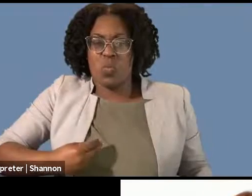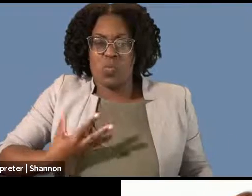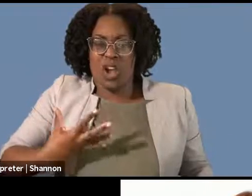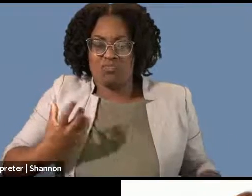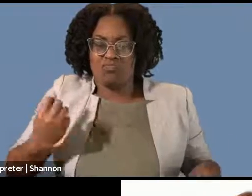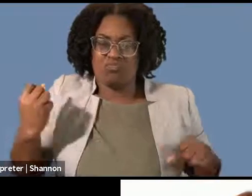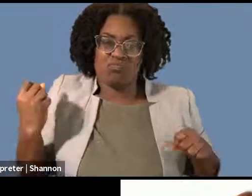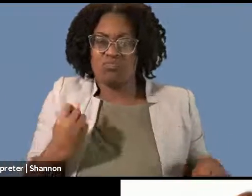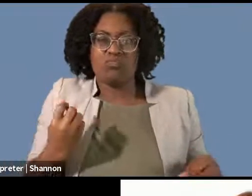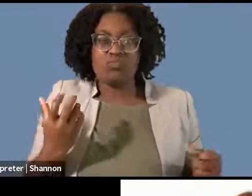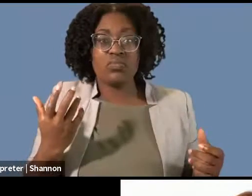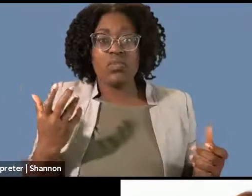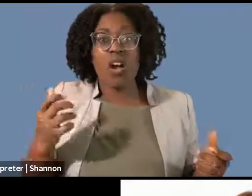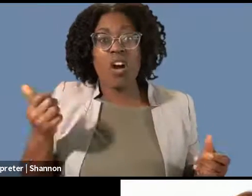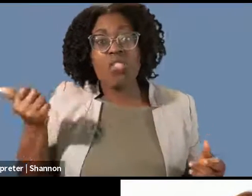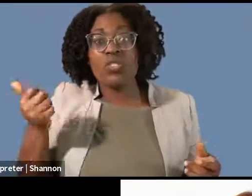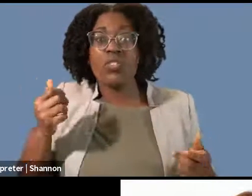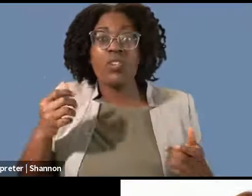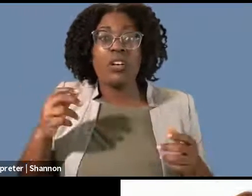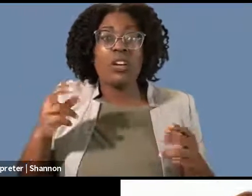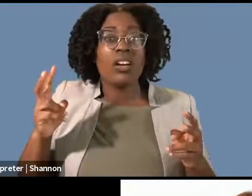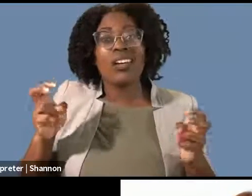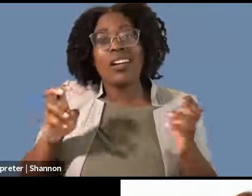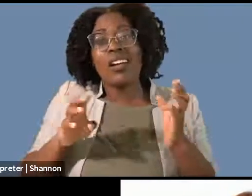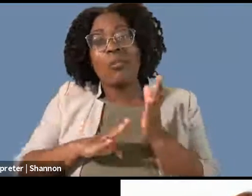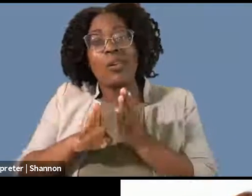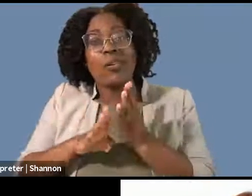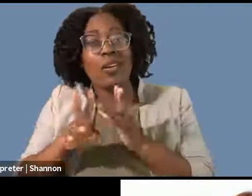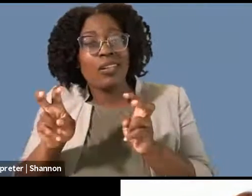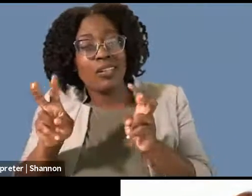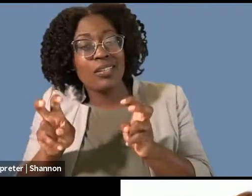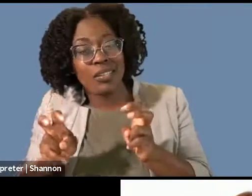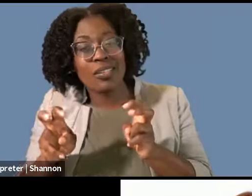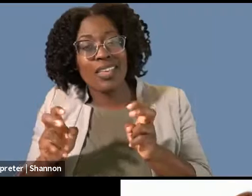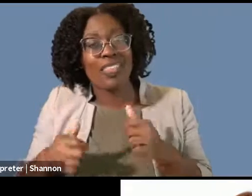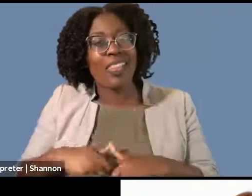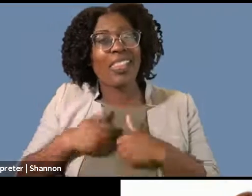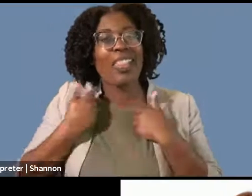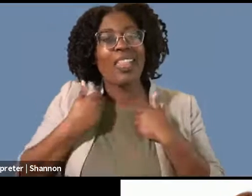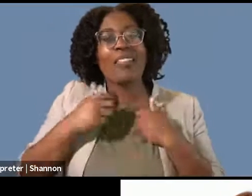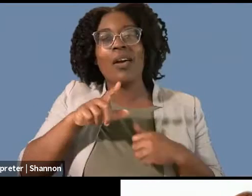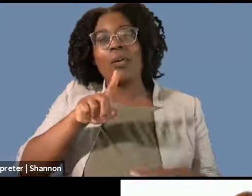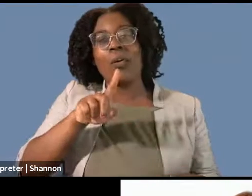and other people live on the other side of 101 and we live over here. So, it is really important to